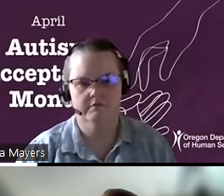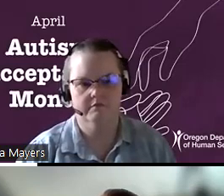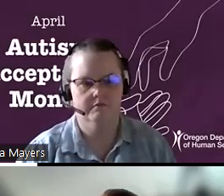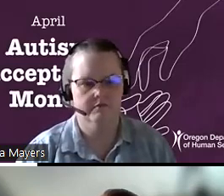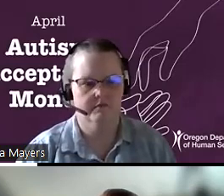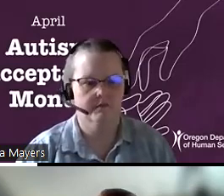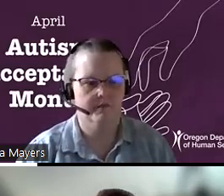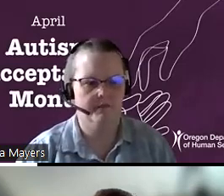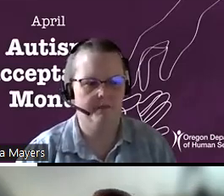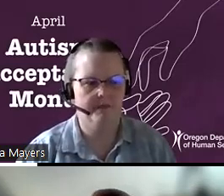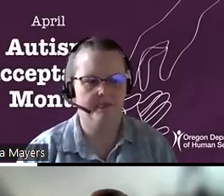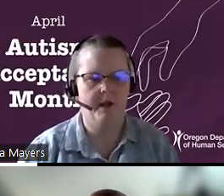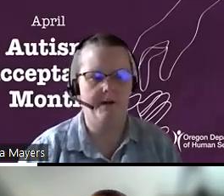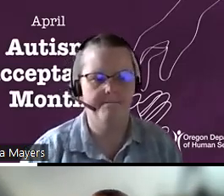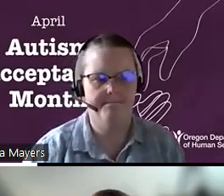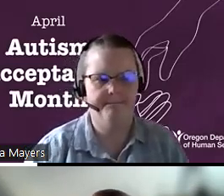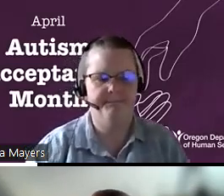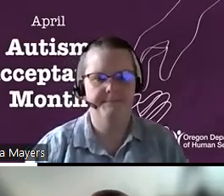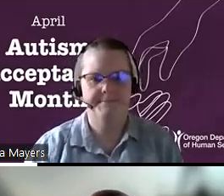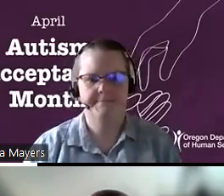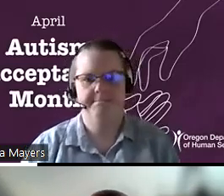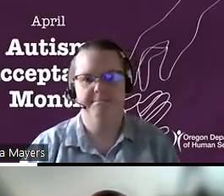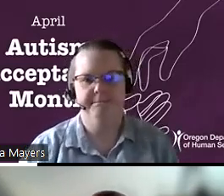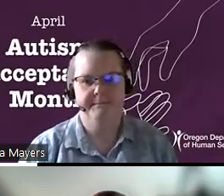ESTABLISHED SO THEY CAN HAVE THEIR CHILD IN CARE, MAKE SURE IT IS A GOOD FIT FOR THE FAMILY.